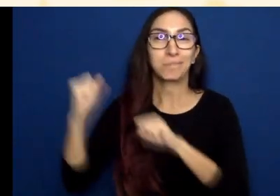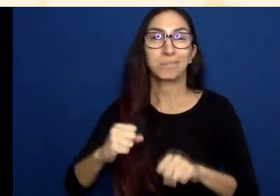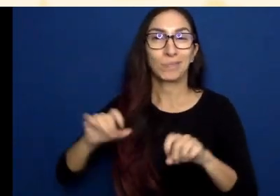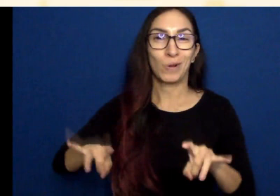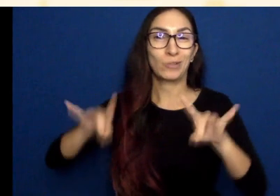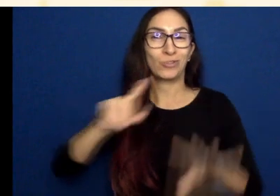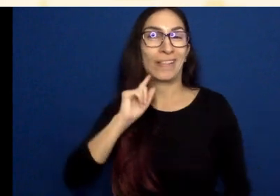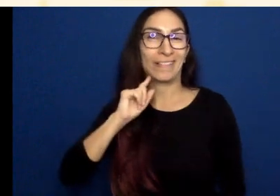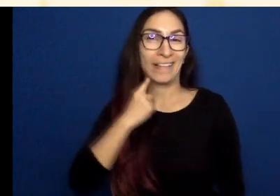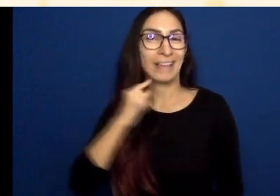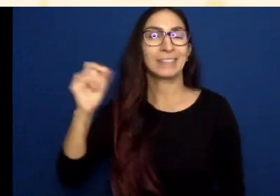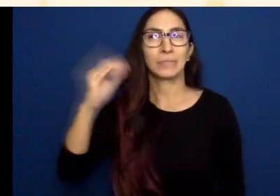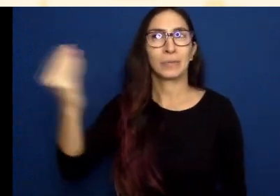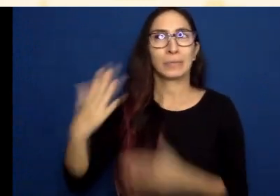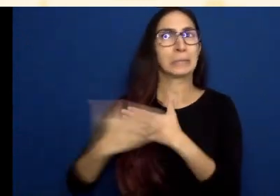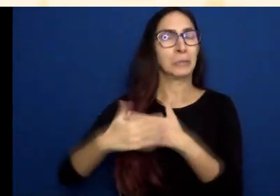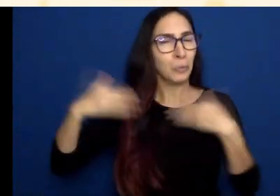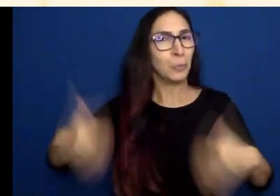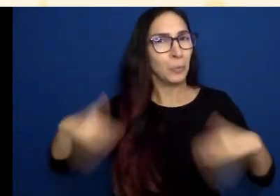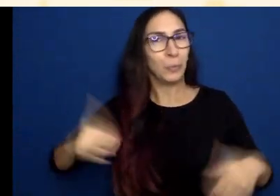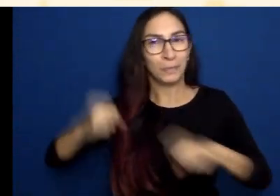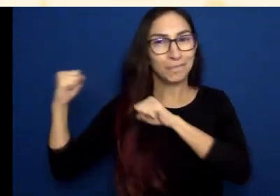Use the chat to connect with your attendees. Over to you, Gian.